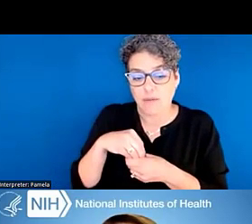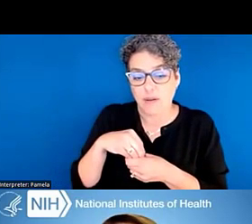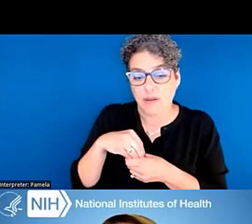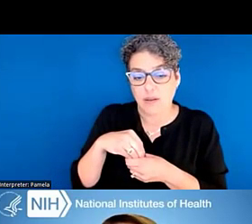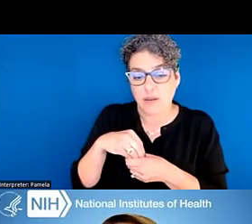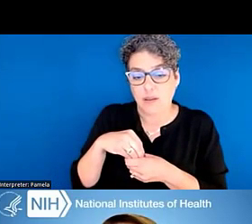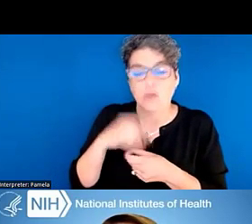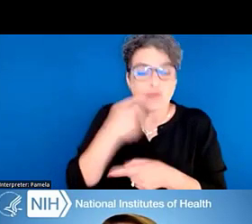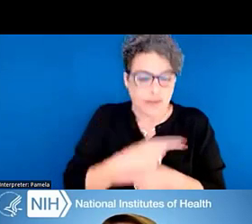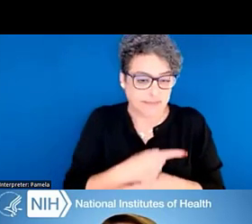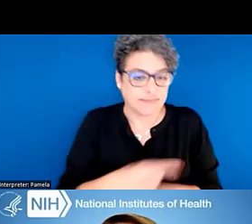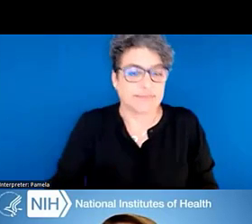Dr. Ranjini Ambalavanar: Yeah.